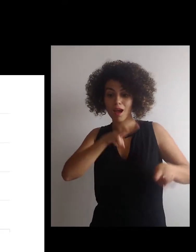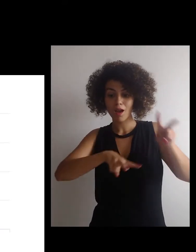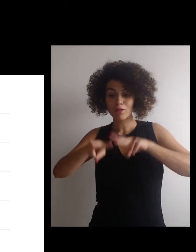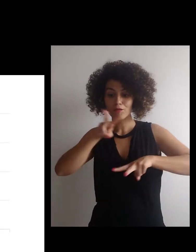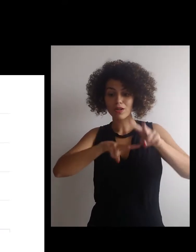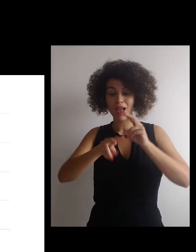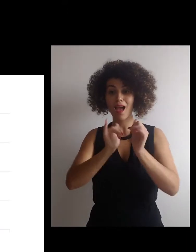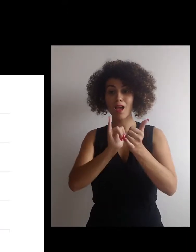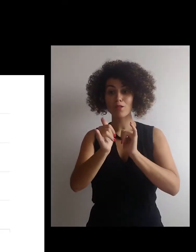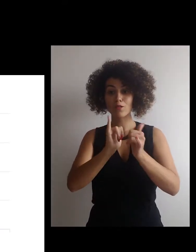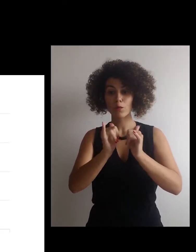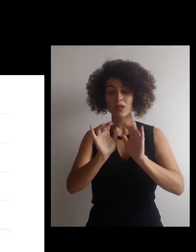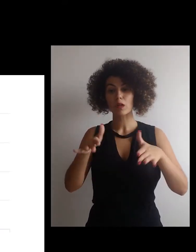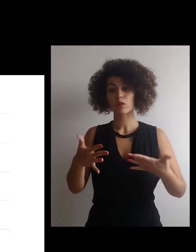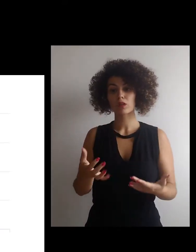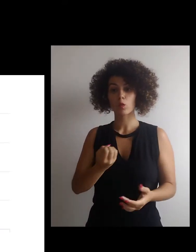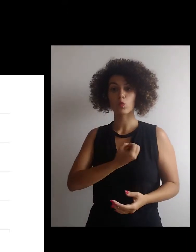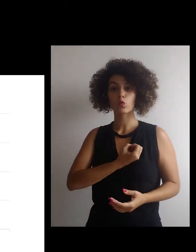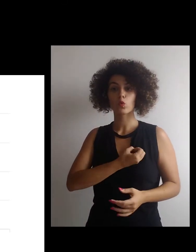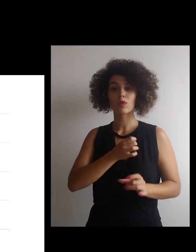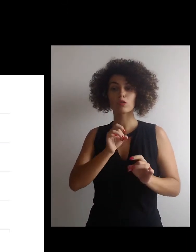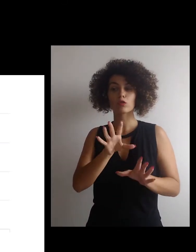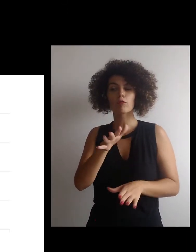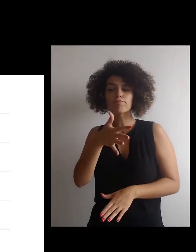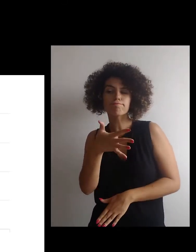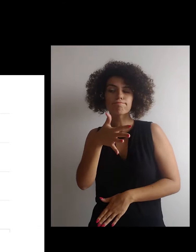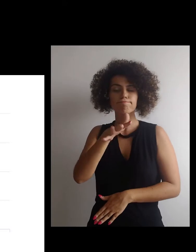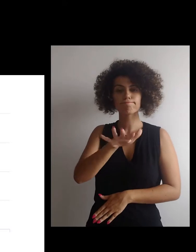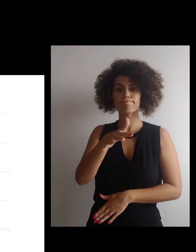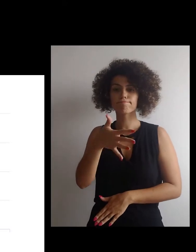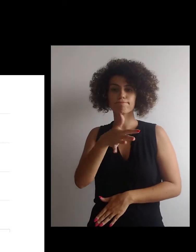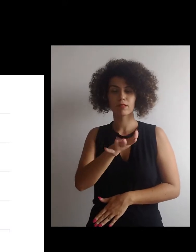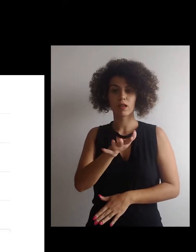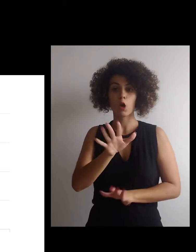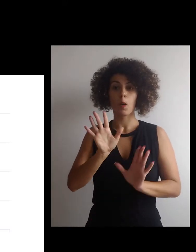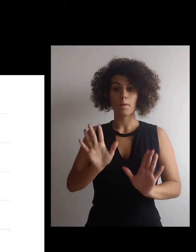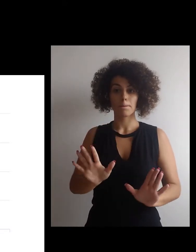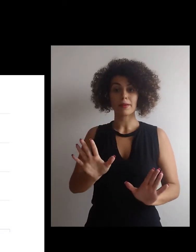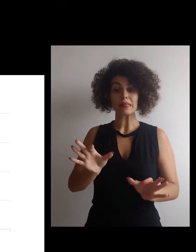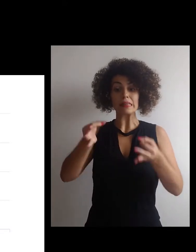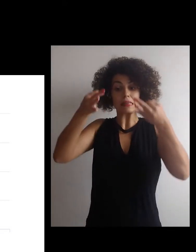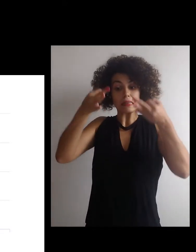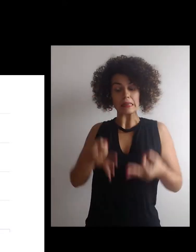census, the data is unfortunately just an approximation. It can be said, however,